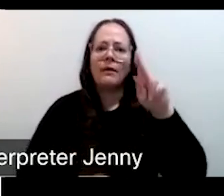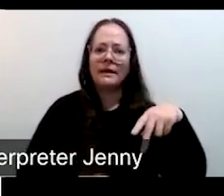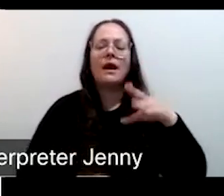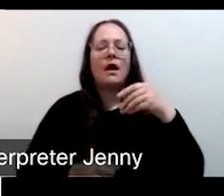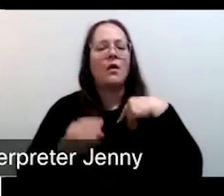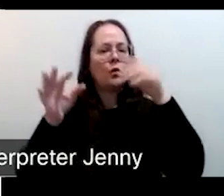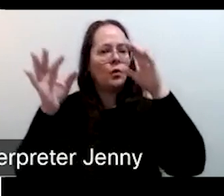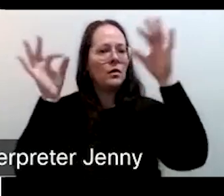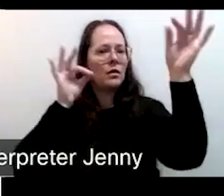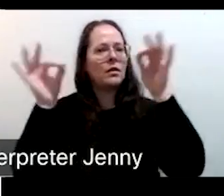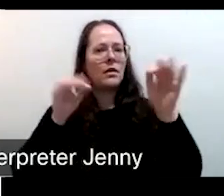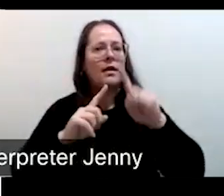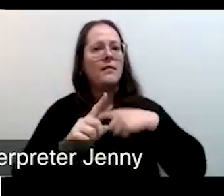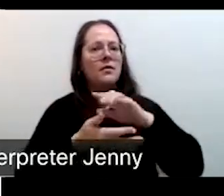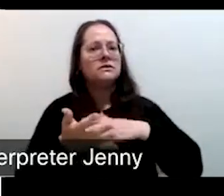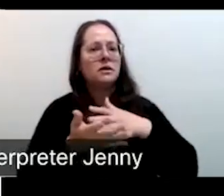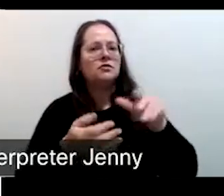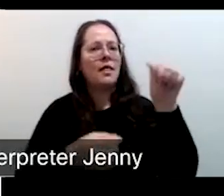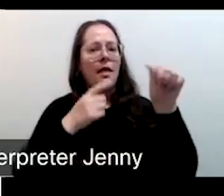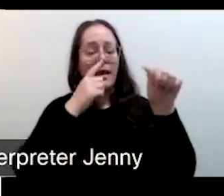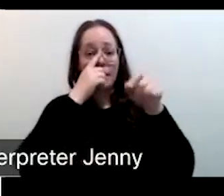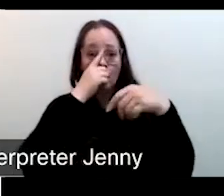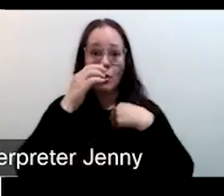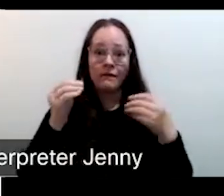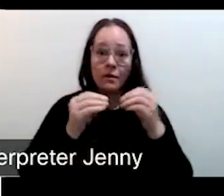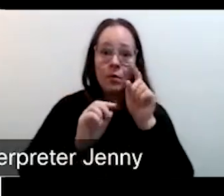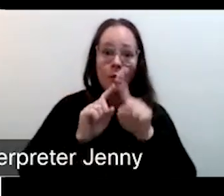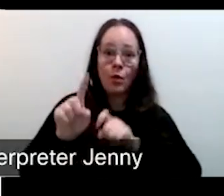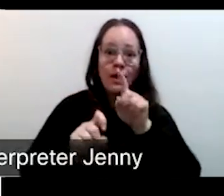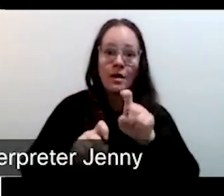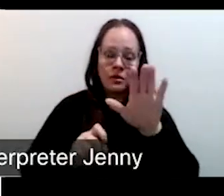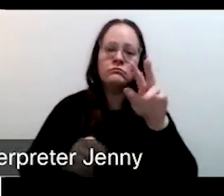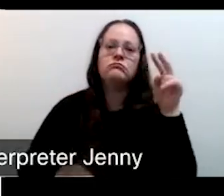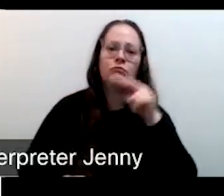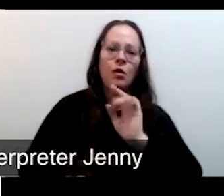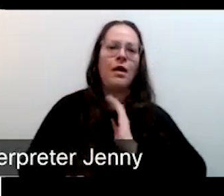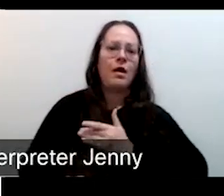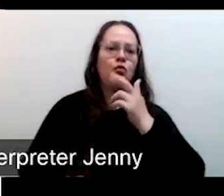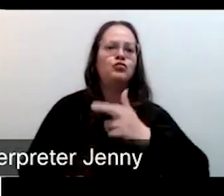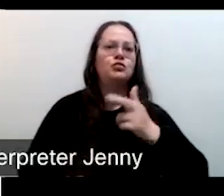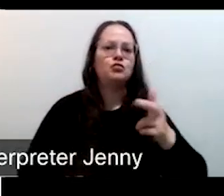Schedule A. If you have more specific questions, check out our resources on the WRP website.